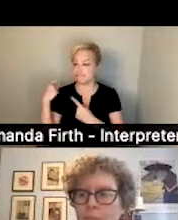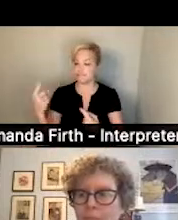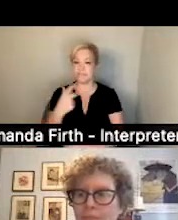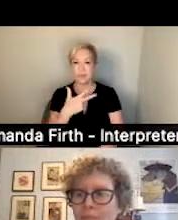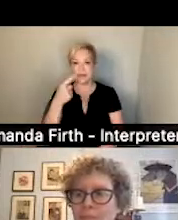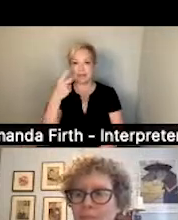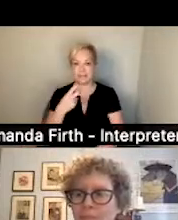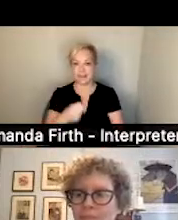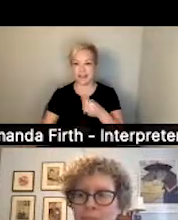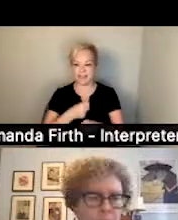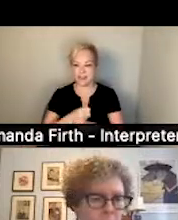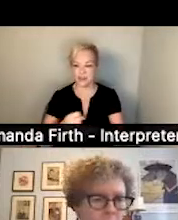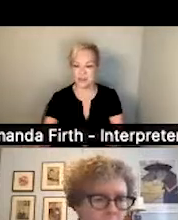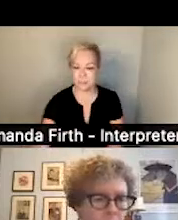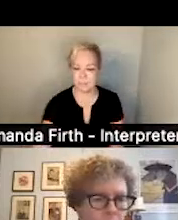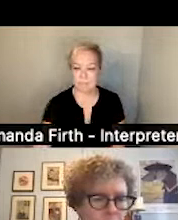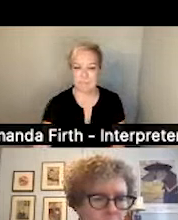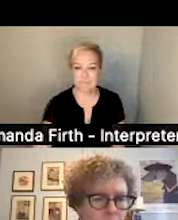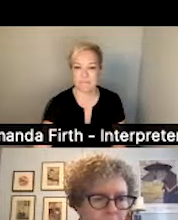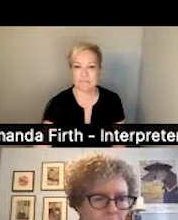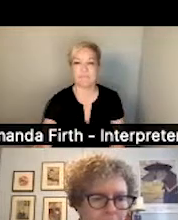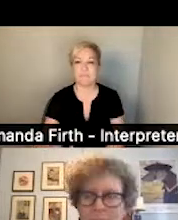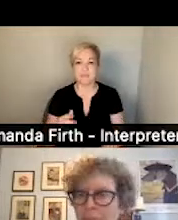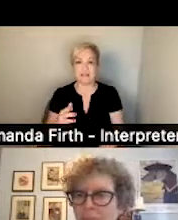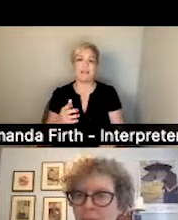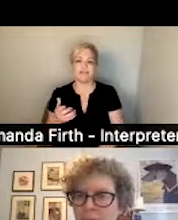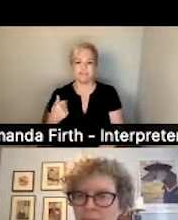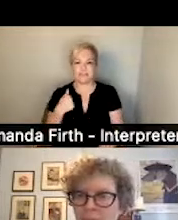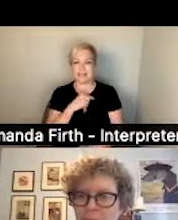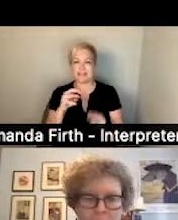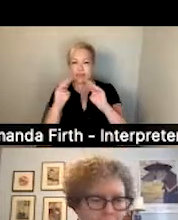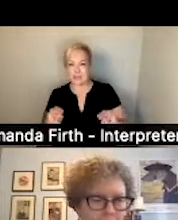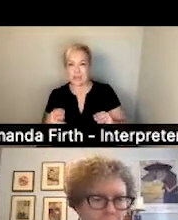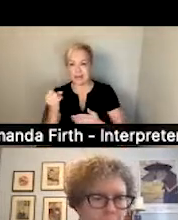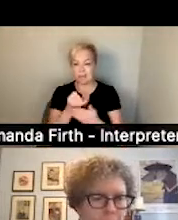museum and artworkers have decided that enough is enough. Spurred by low pay overwork and